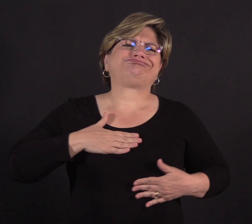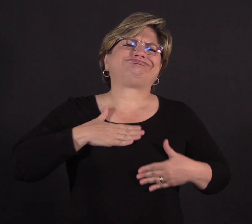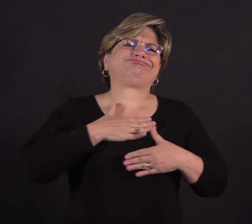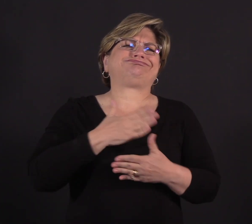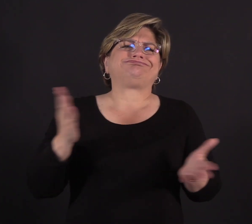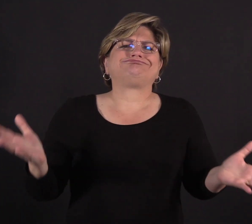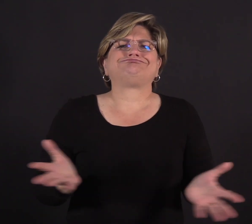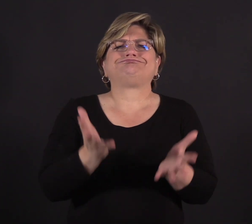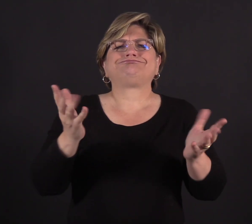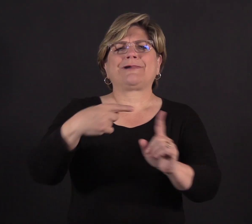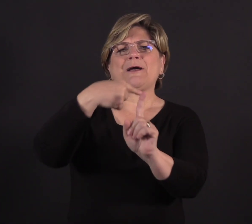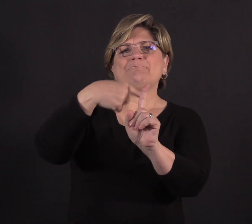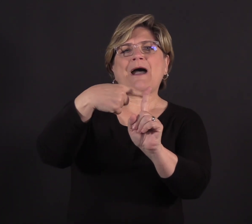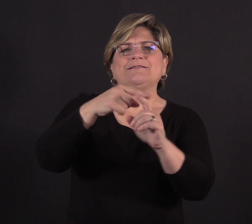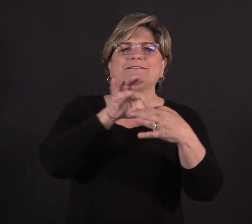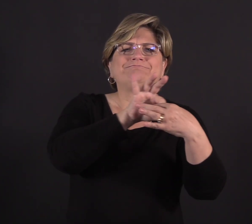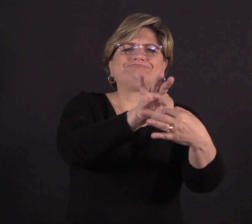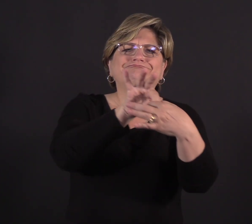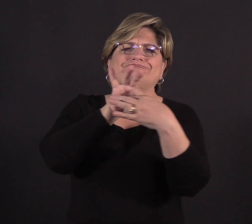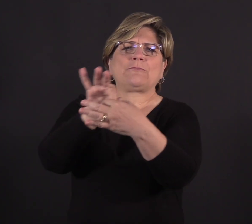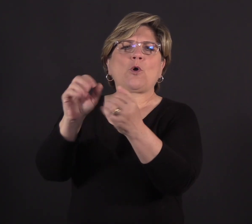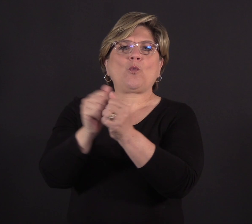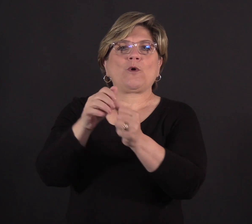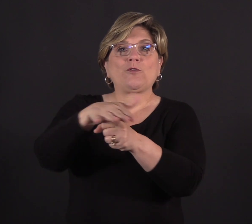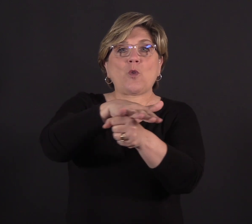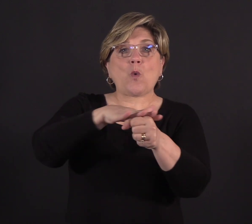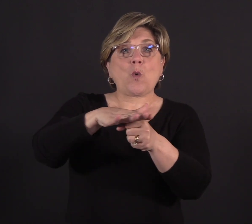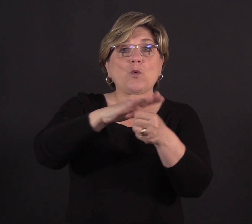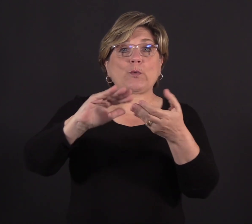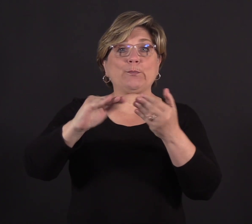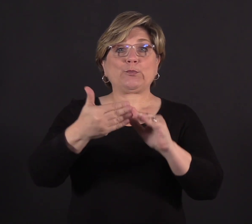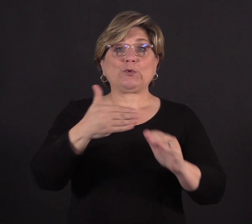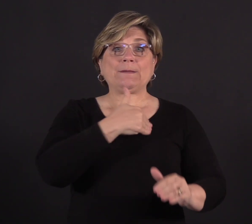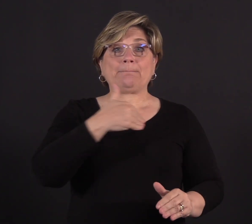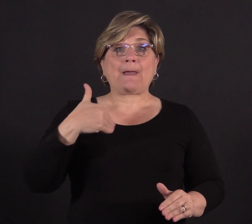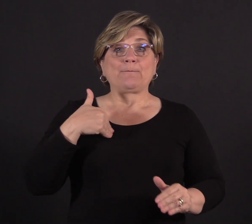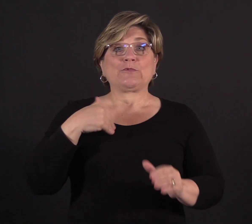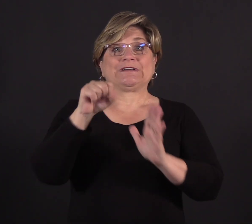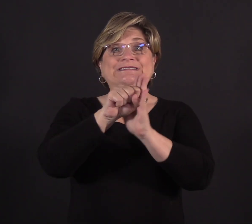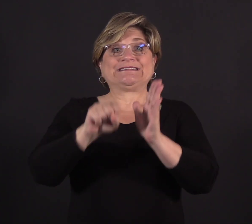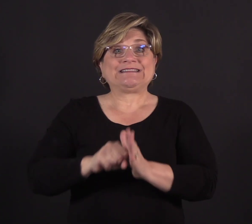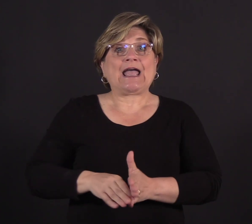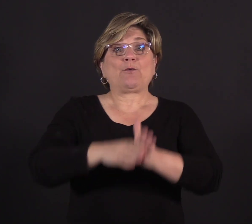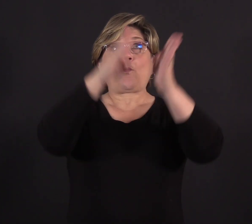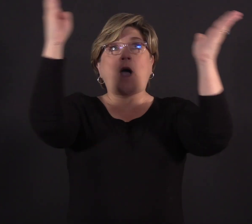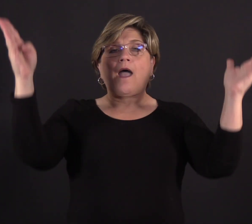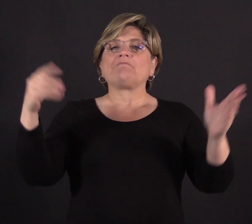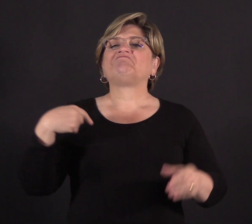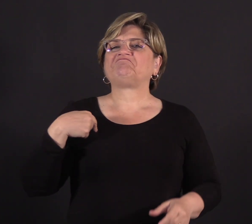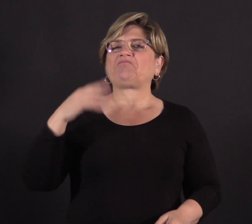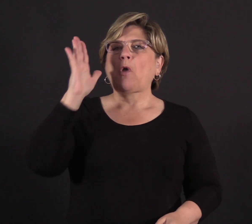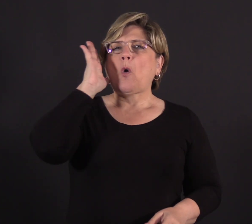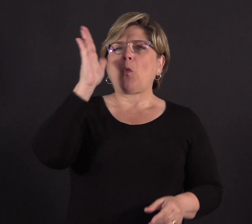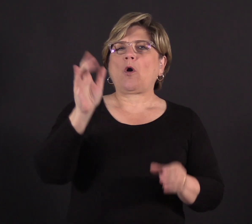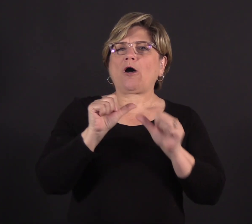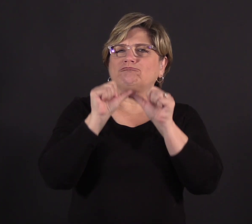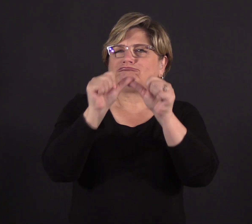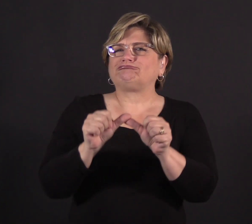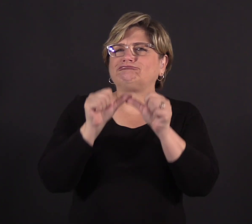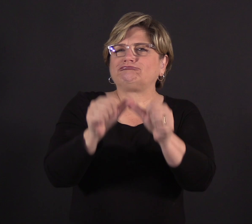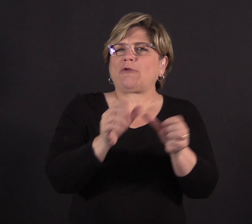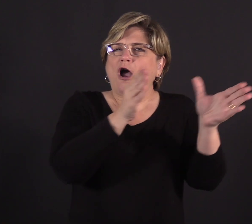relationships with local community members statewide and will continue to arrange for more.